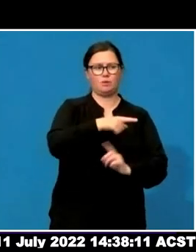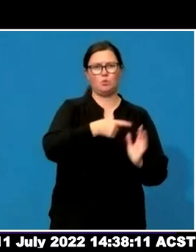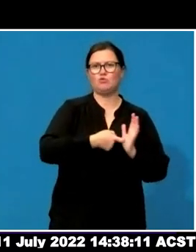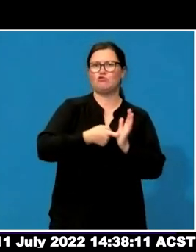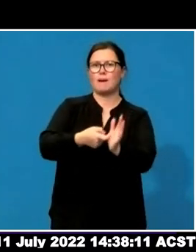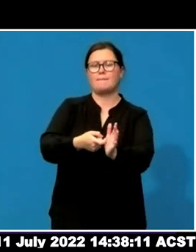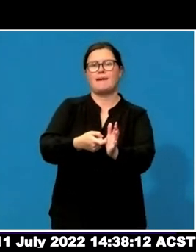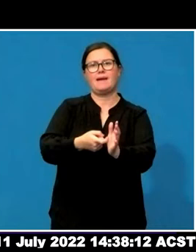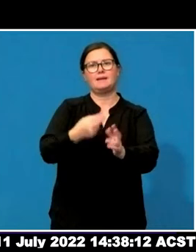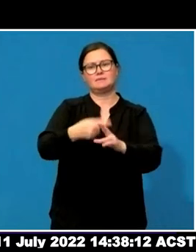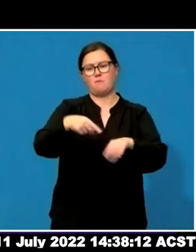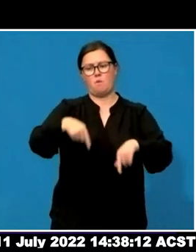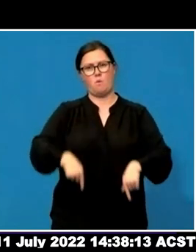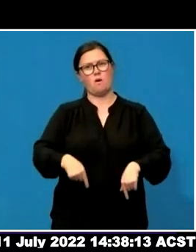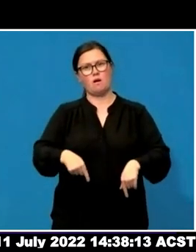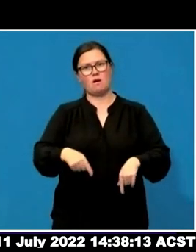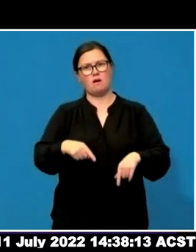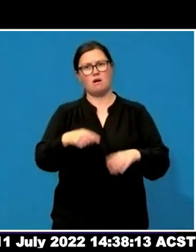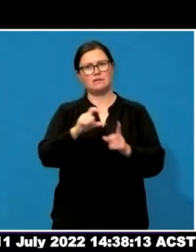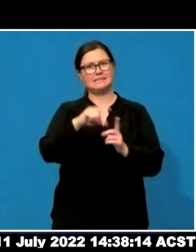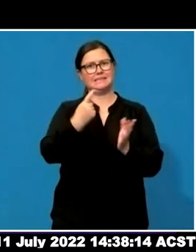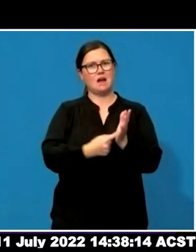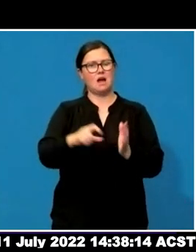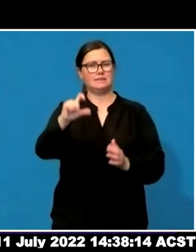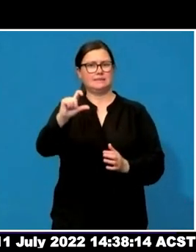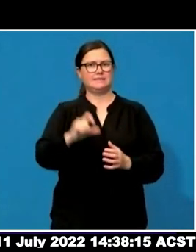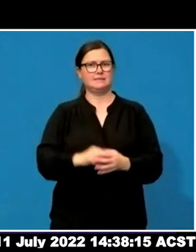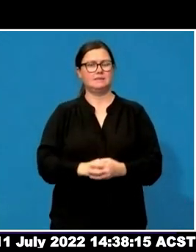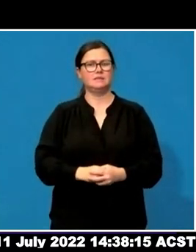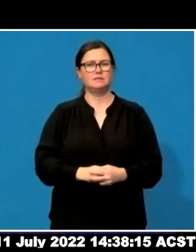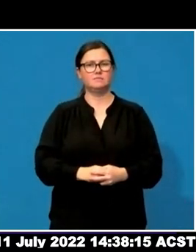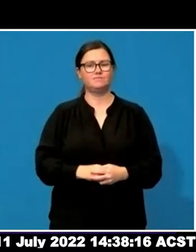Commissioners? JOAN: There needs to be full consideration around how to get people to